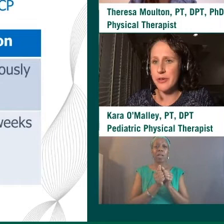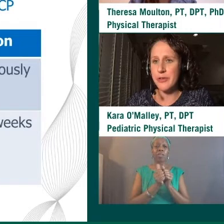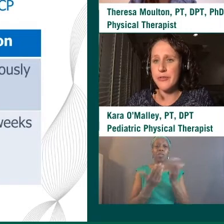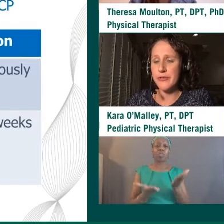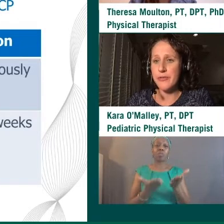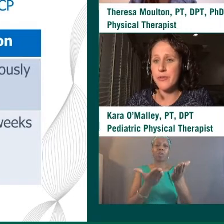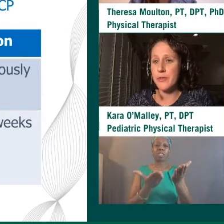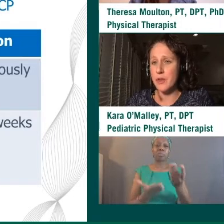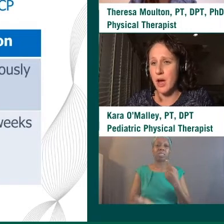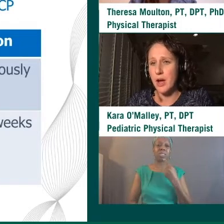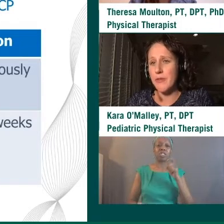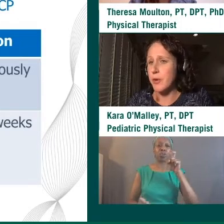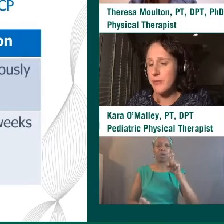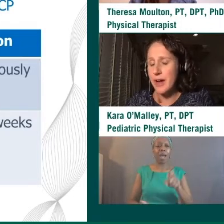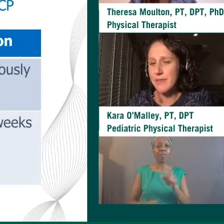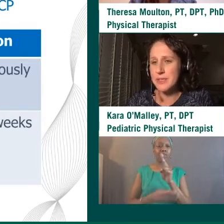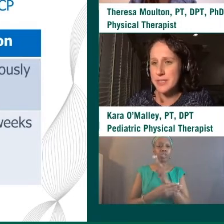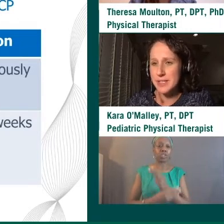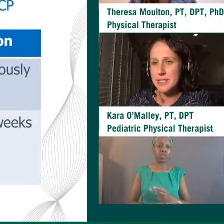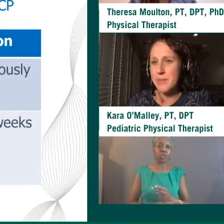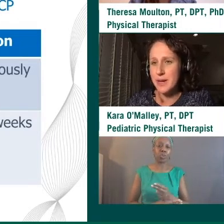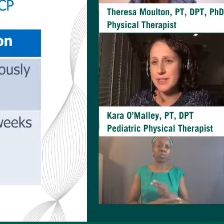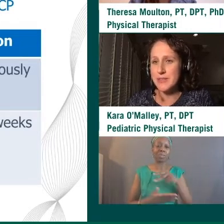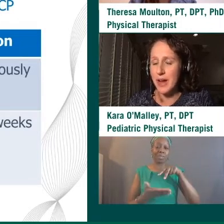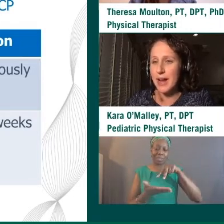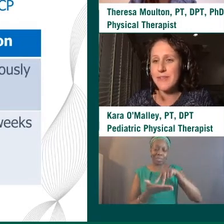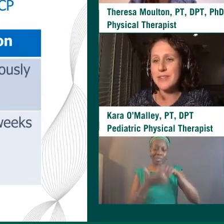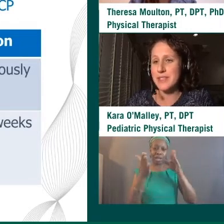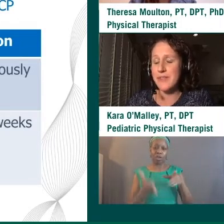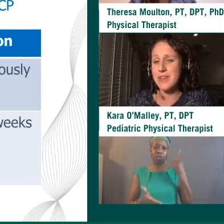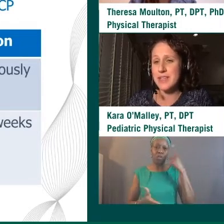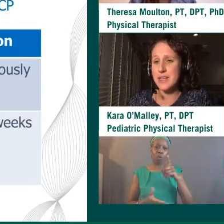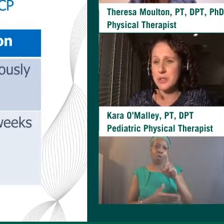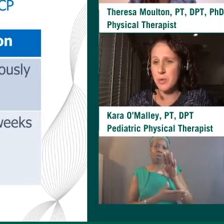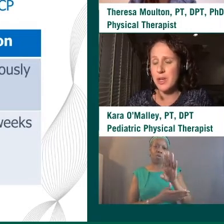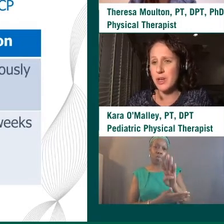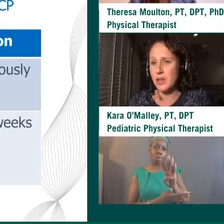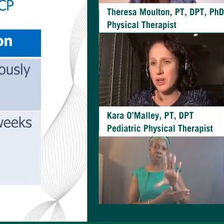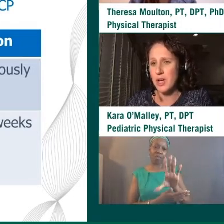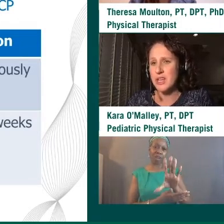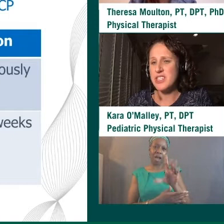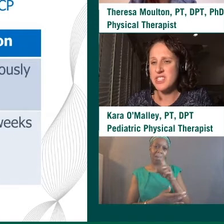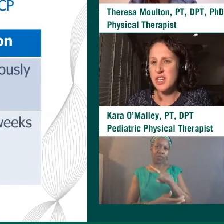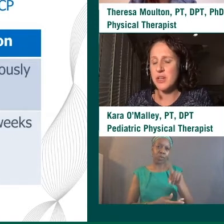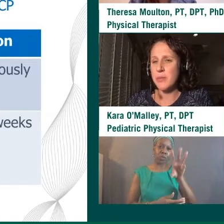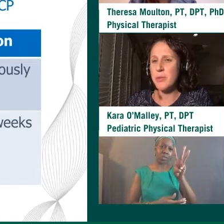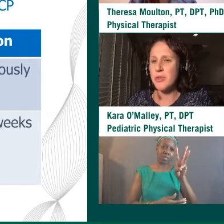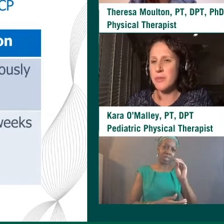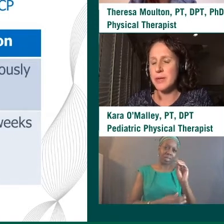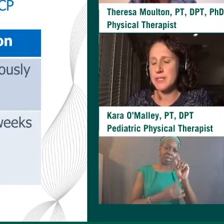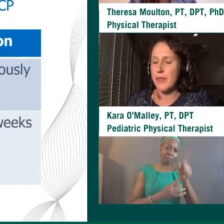for 45 to 60 minutes. 5 to 7 days a week to see improvements